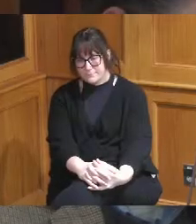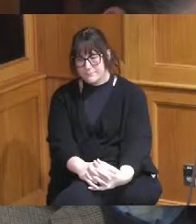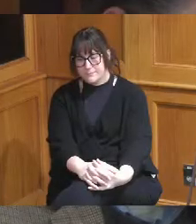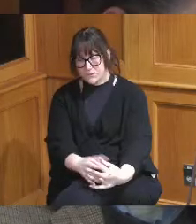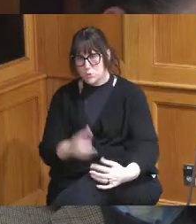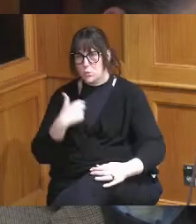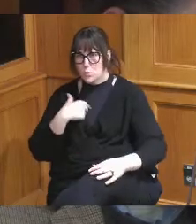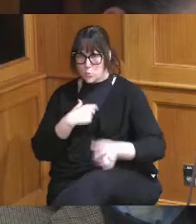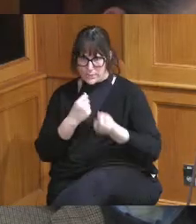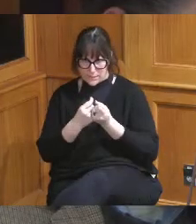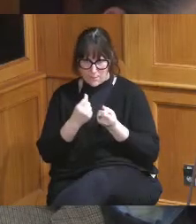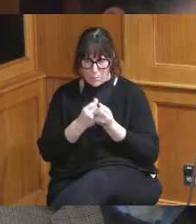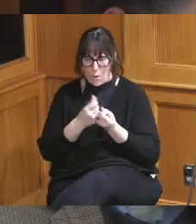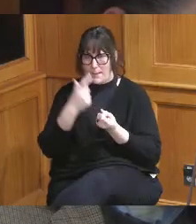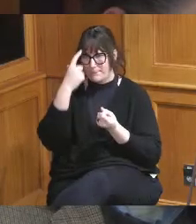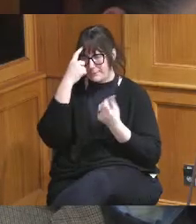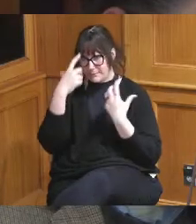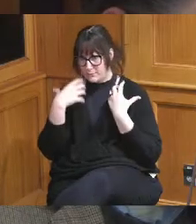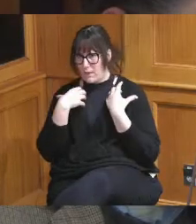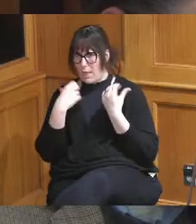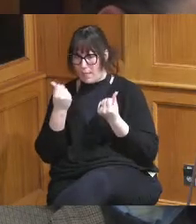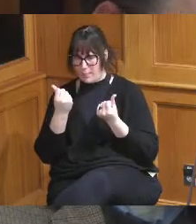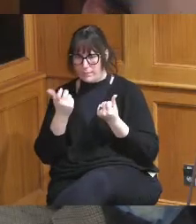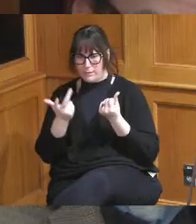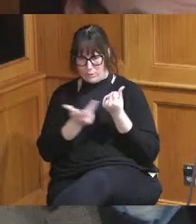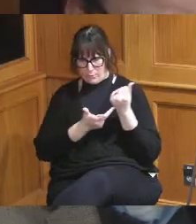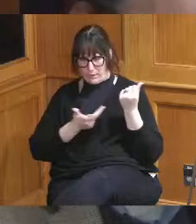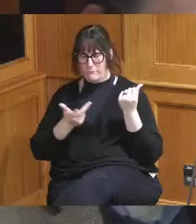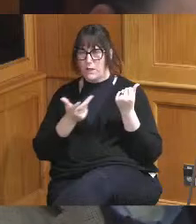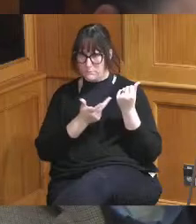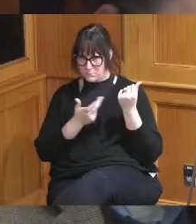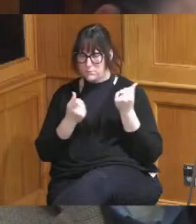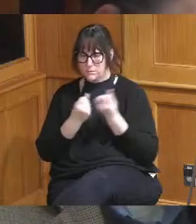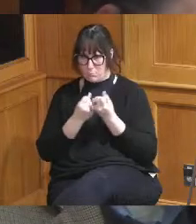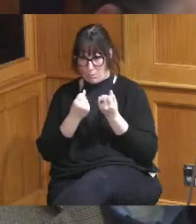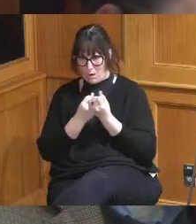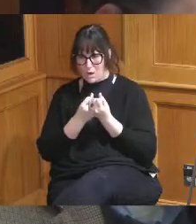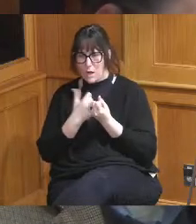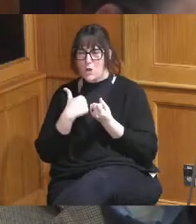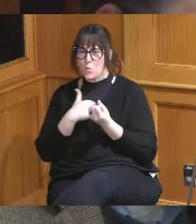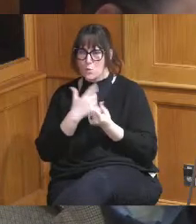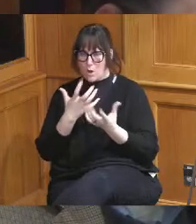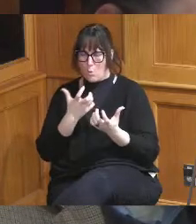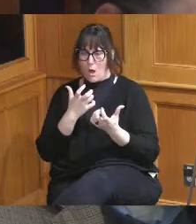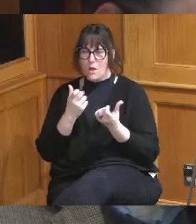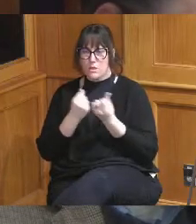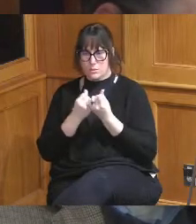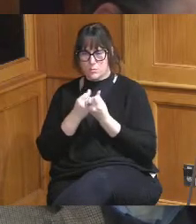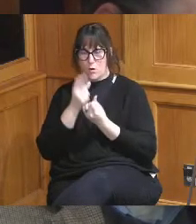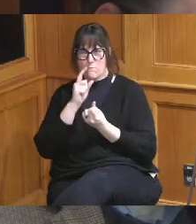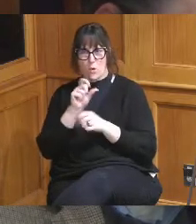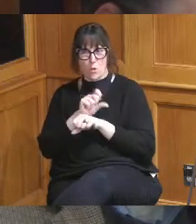health here as a board and we want mental health also for our workers as well so I just wanted to